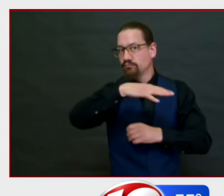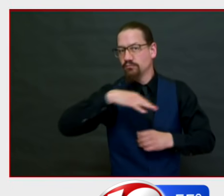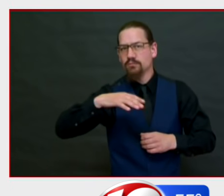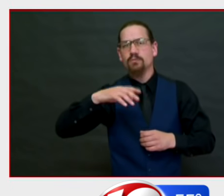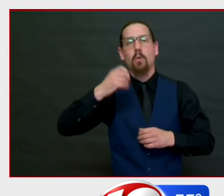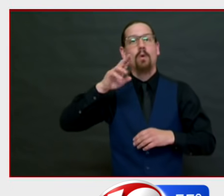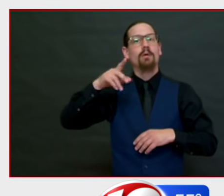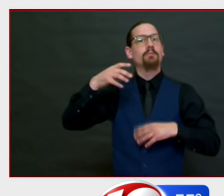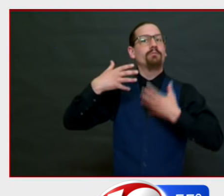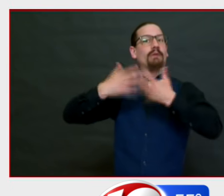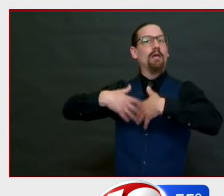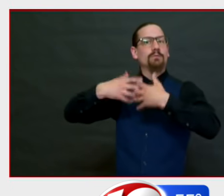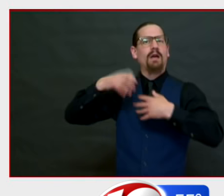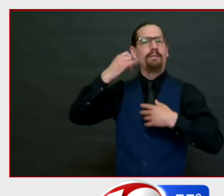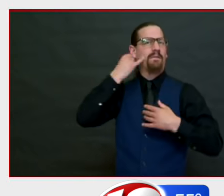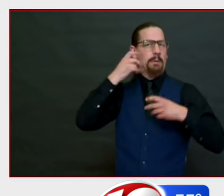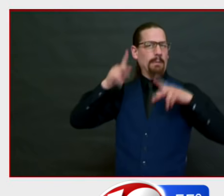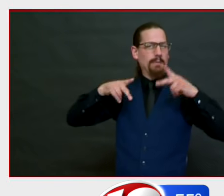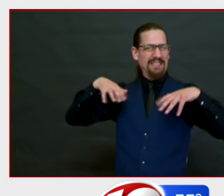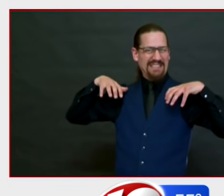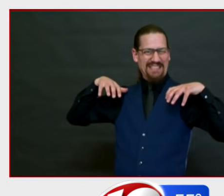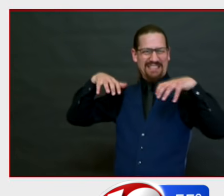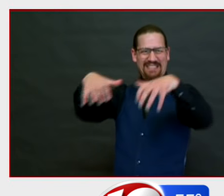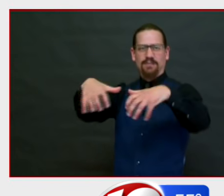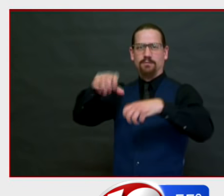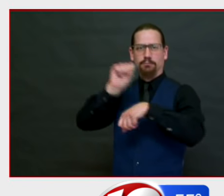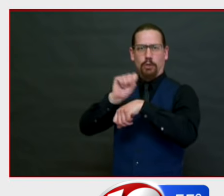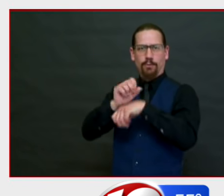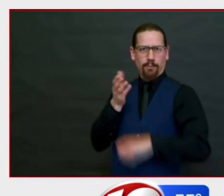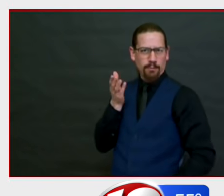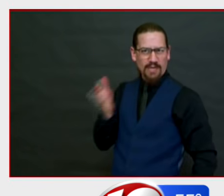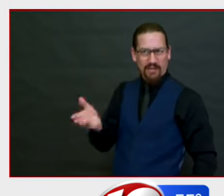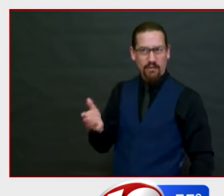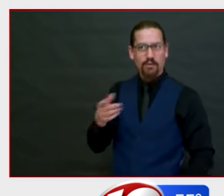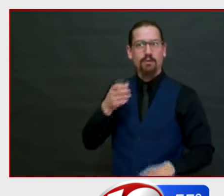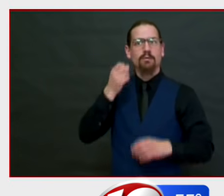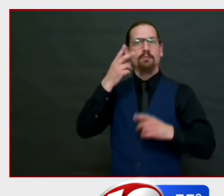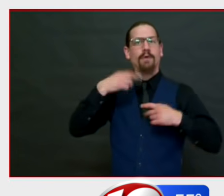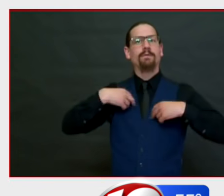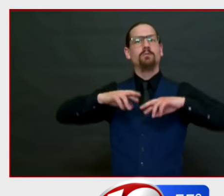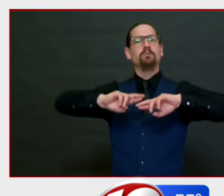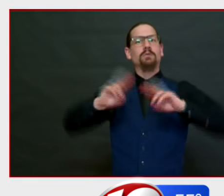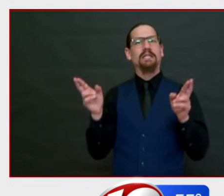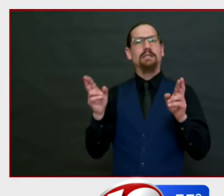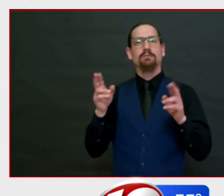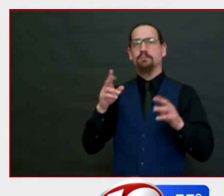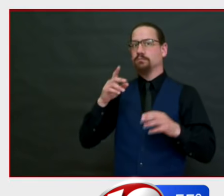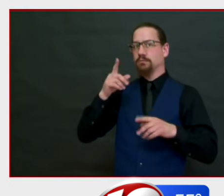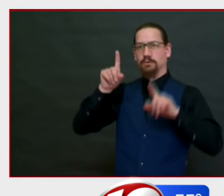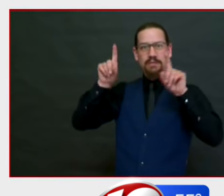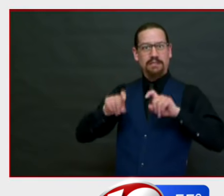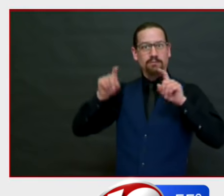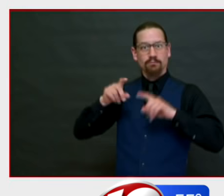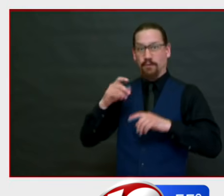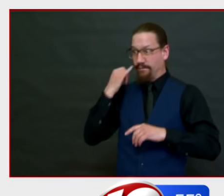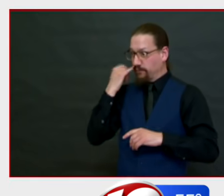CAMPUS, SCHOOL , ANY HIGH DENSITY AREA WITH A PARTICULAR FOCUS ON COMMUNAL LIVING, IF THERE ARE A